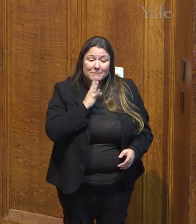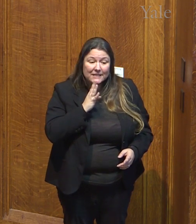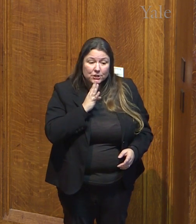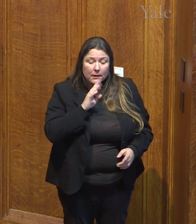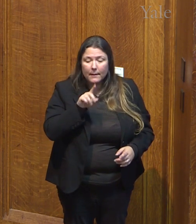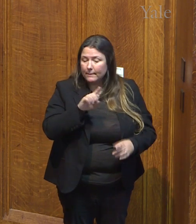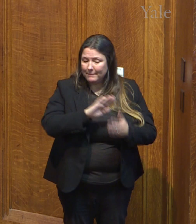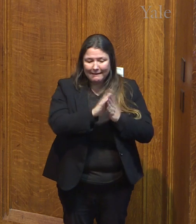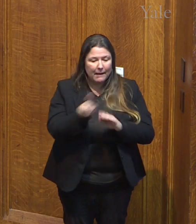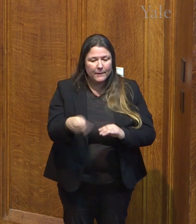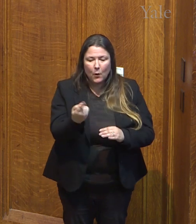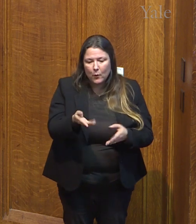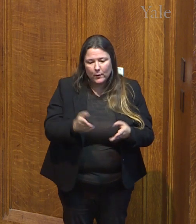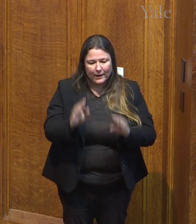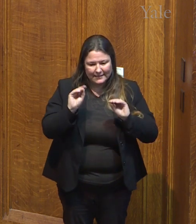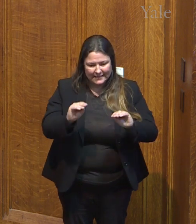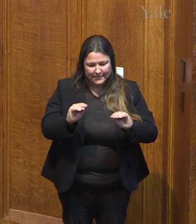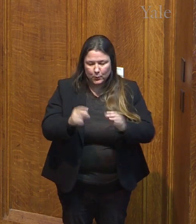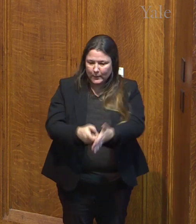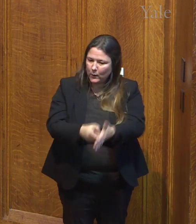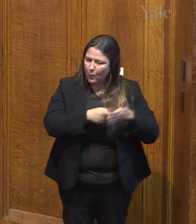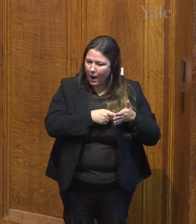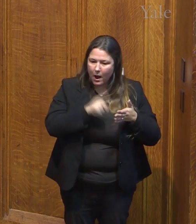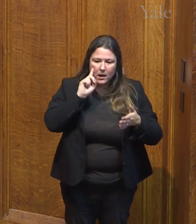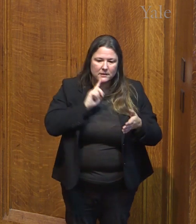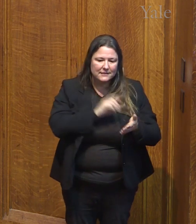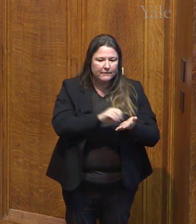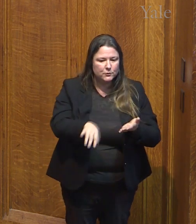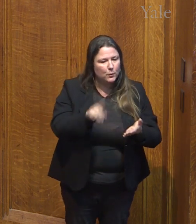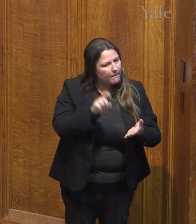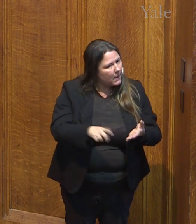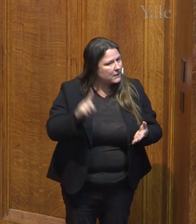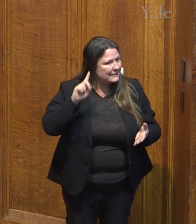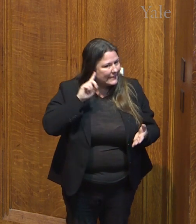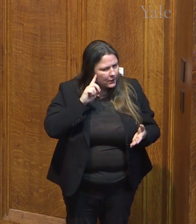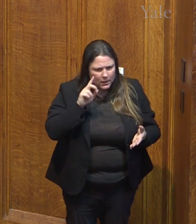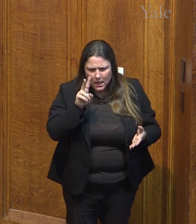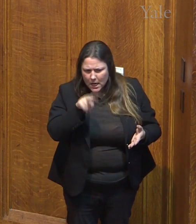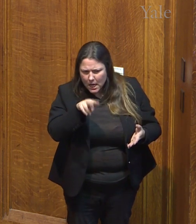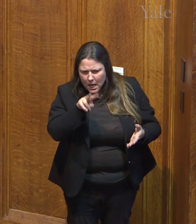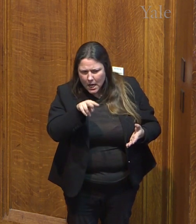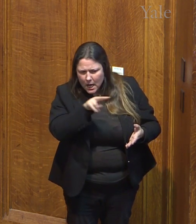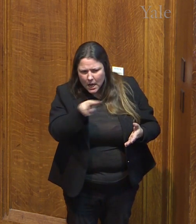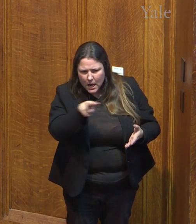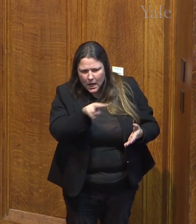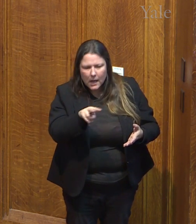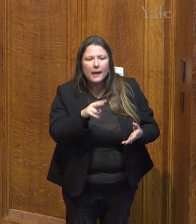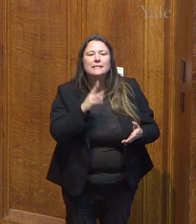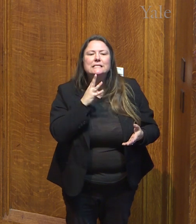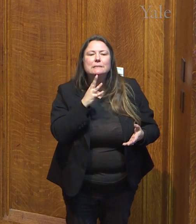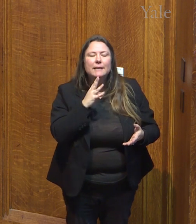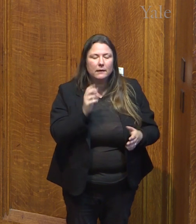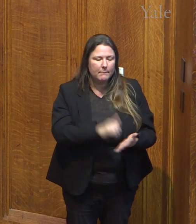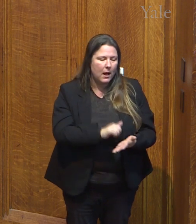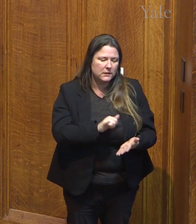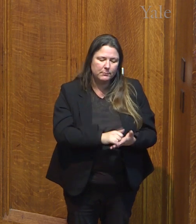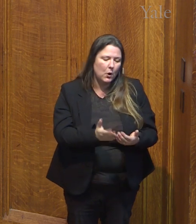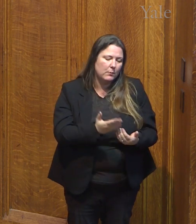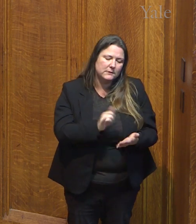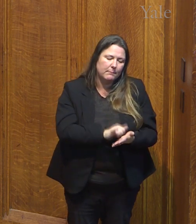By requiring Deaf students to hear or lip read and to speak, impossible tasks. Virtually impossible tasks.